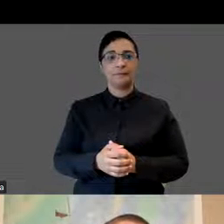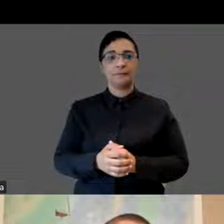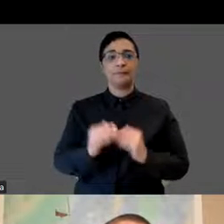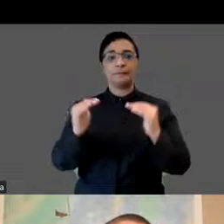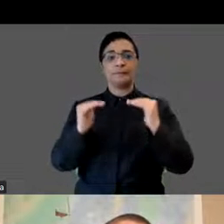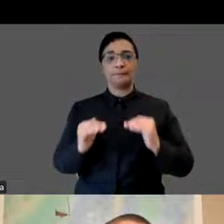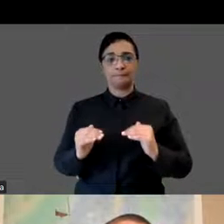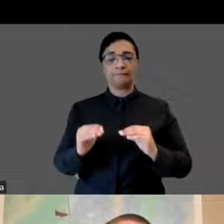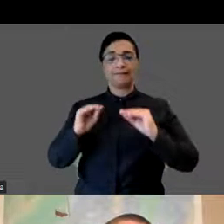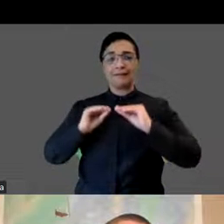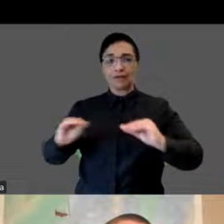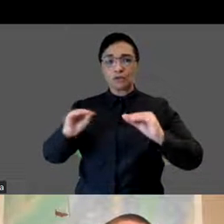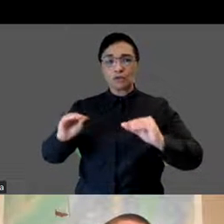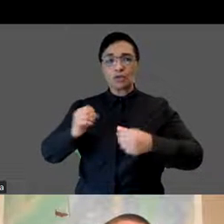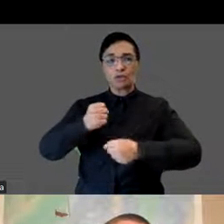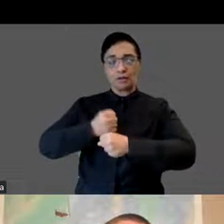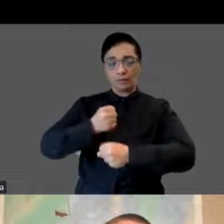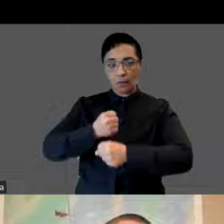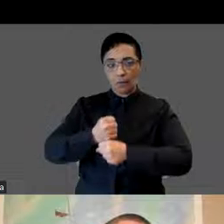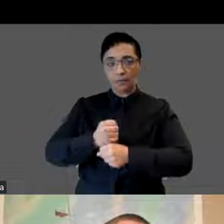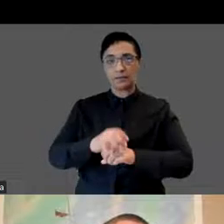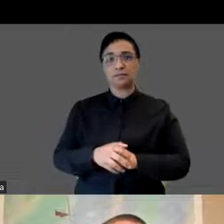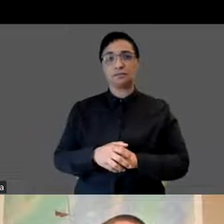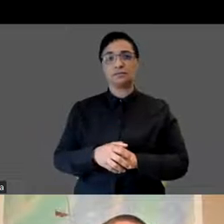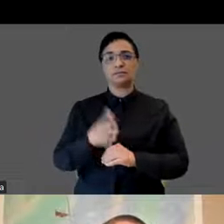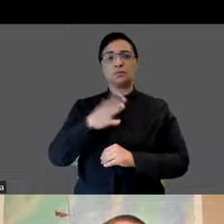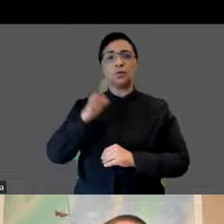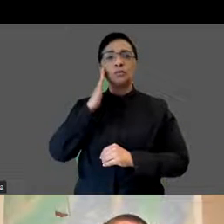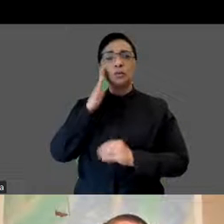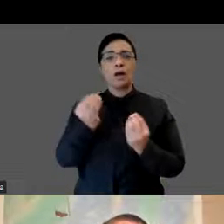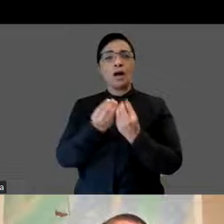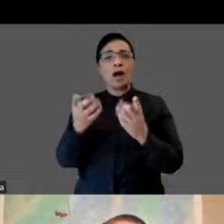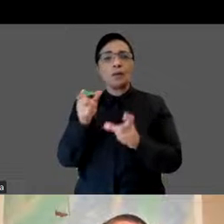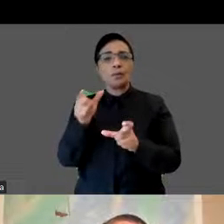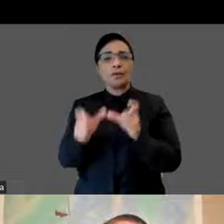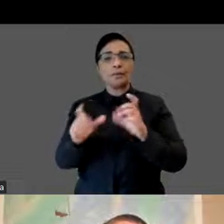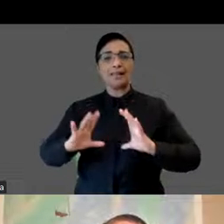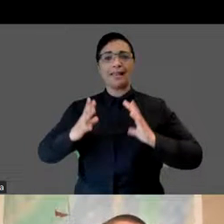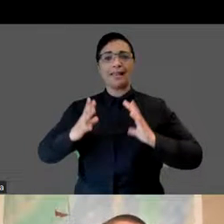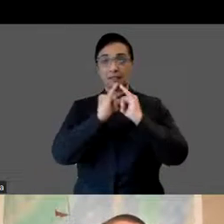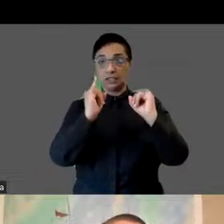They wanted to know the number of people in institutions, the number of people in segregated